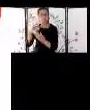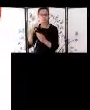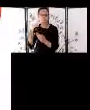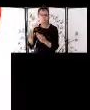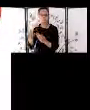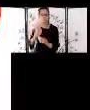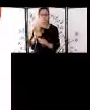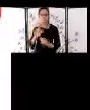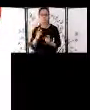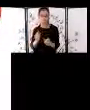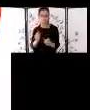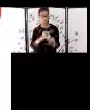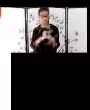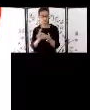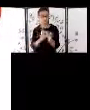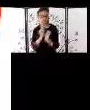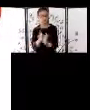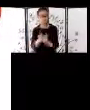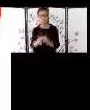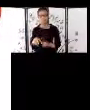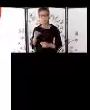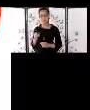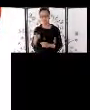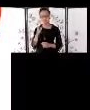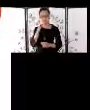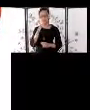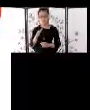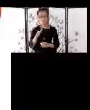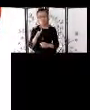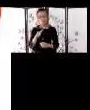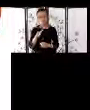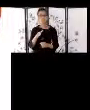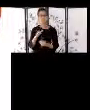at how the application aligns with what you’ve told us about your goals and values and how